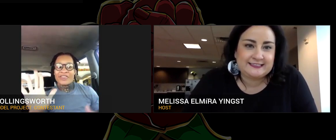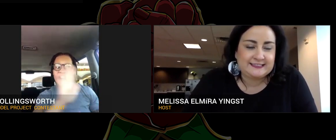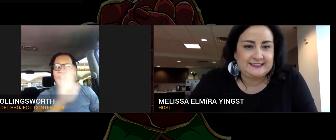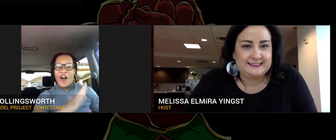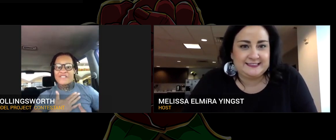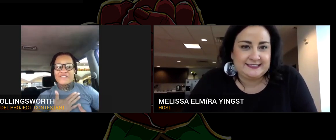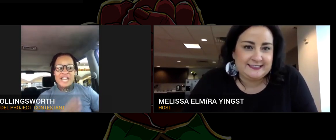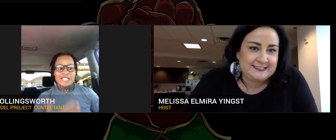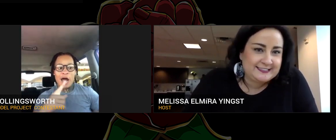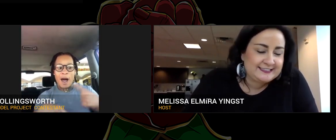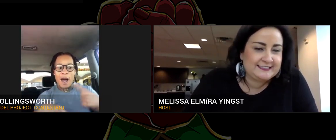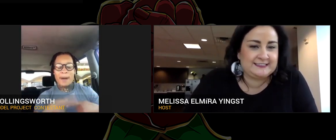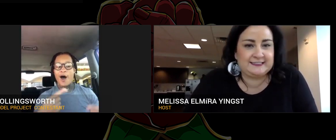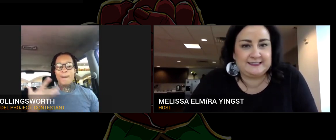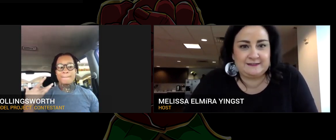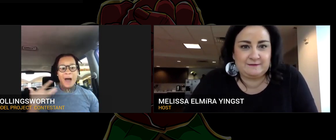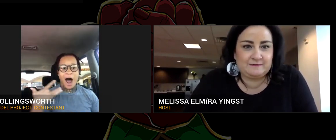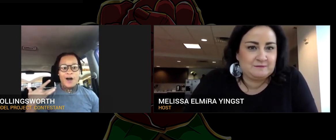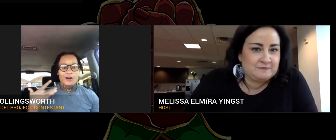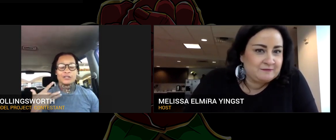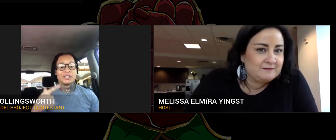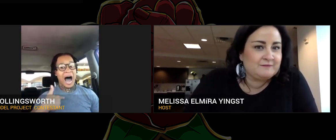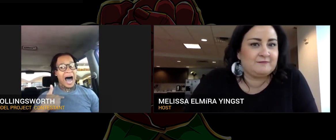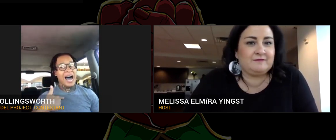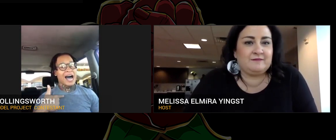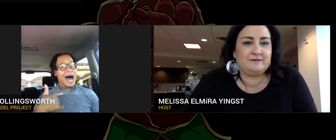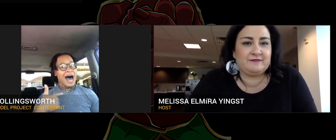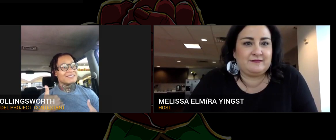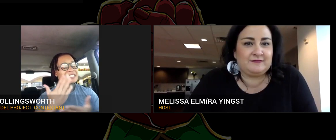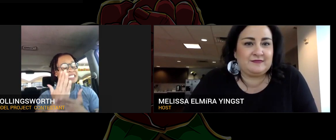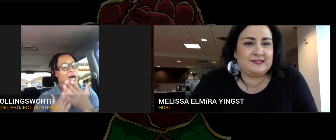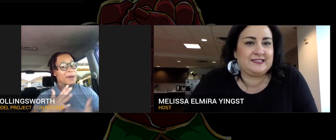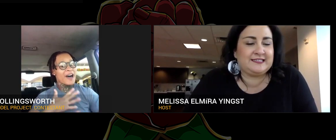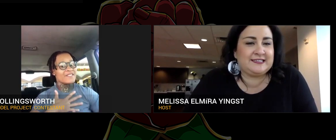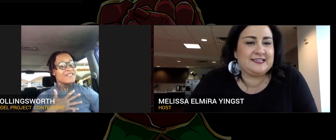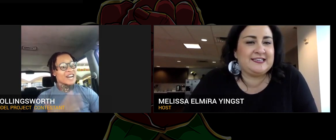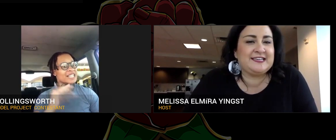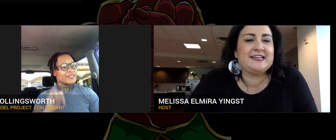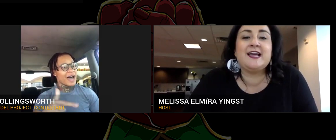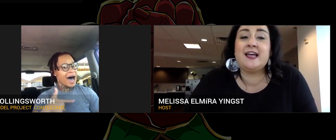I was worried about what their confessions were about, regarding modeling- I have some confessions that